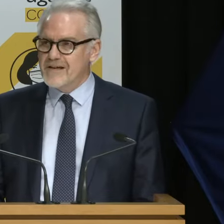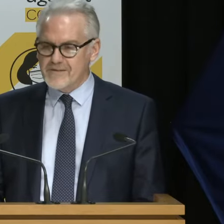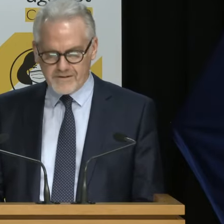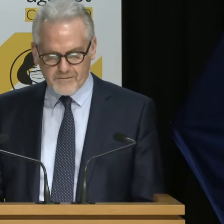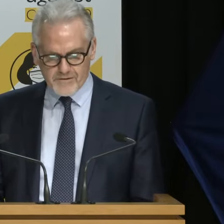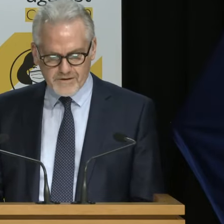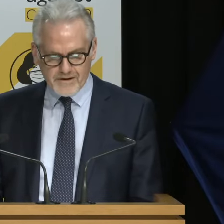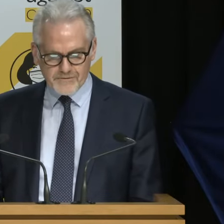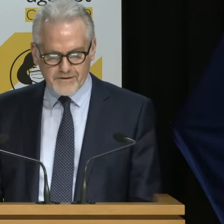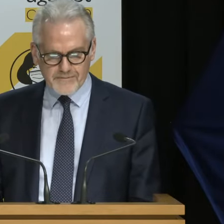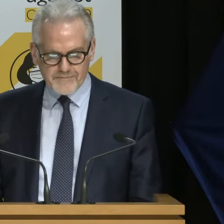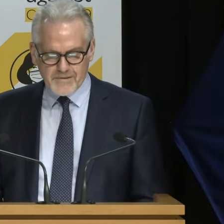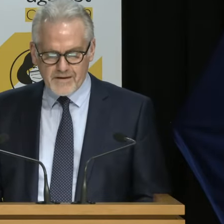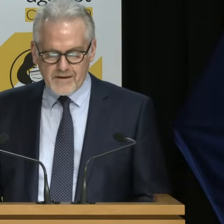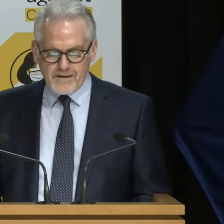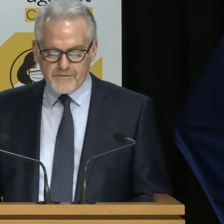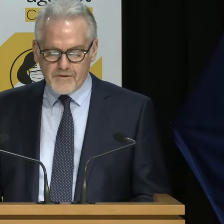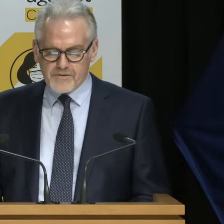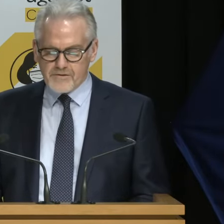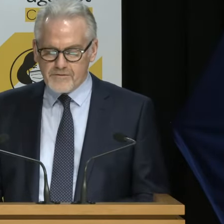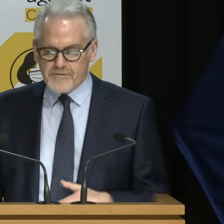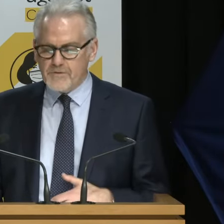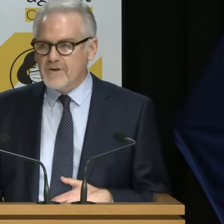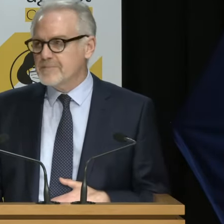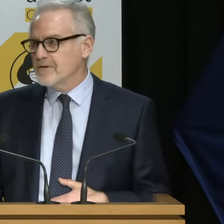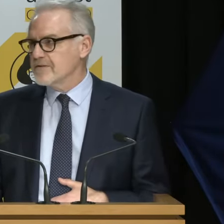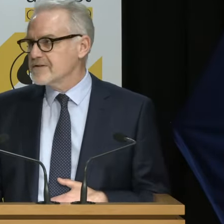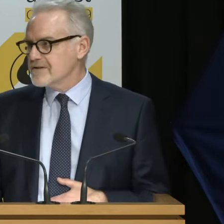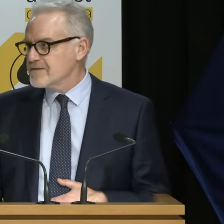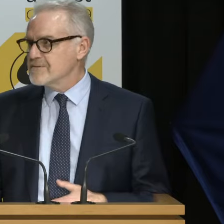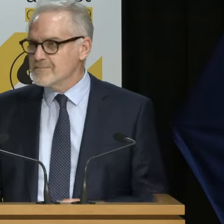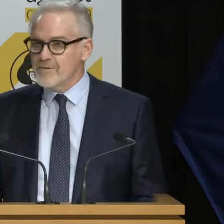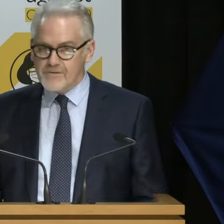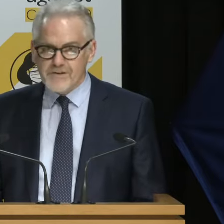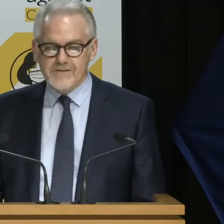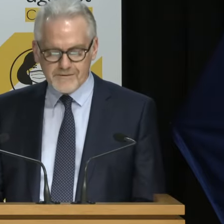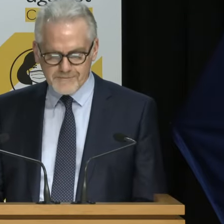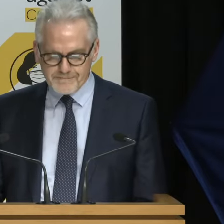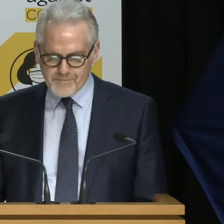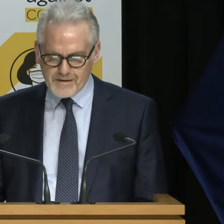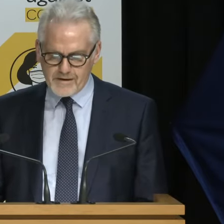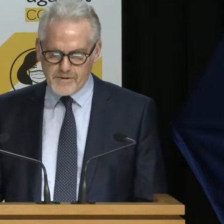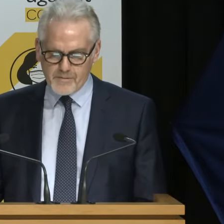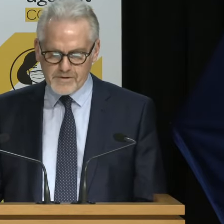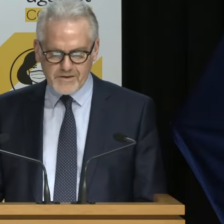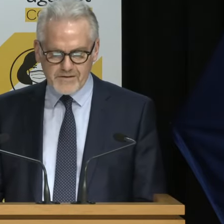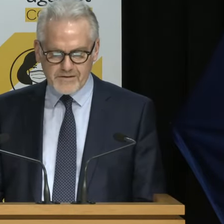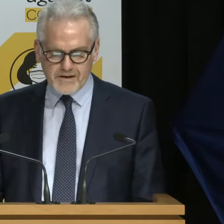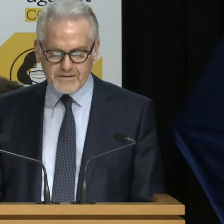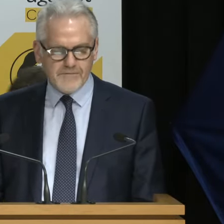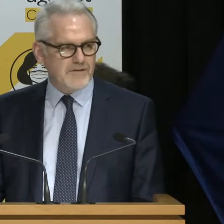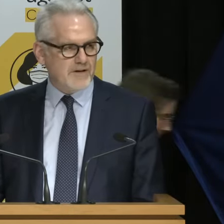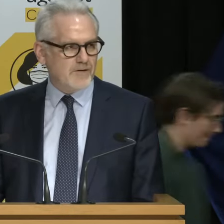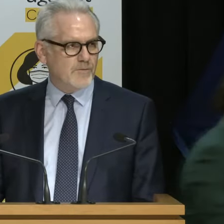Thank you Minister, that